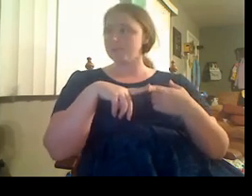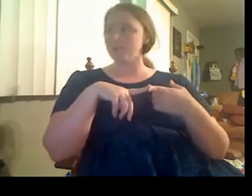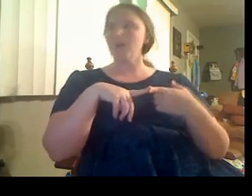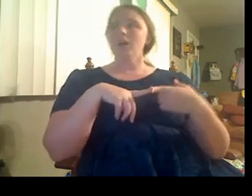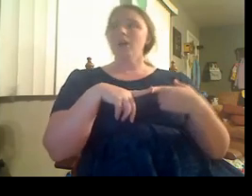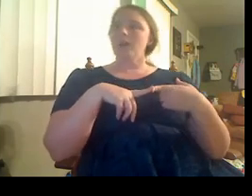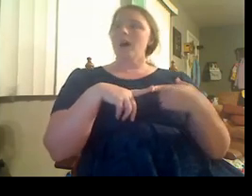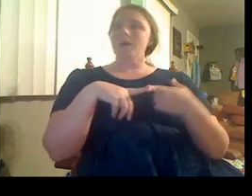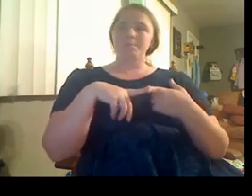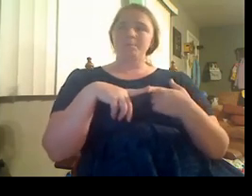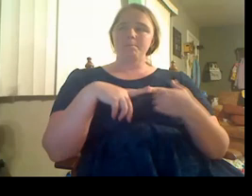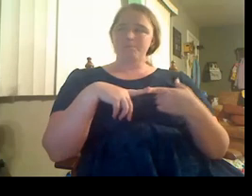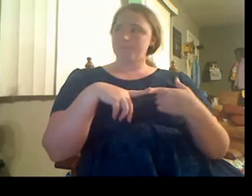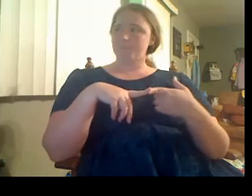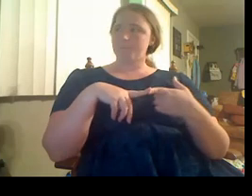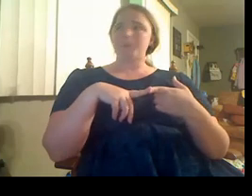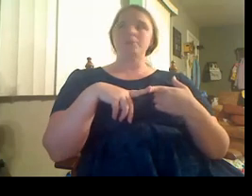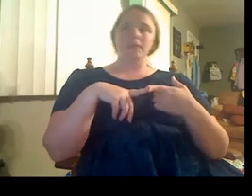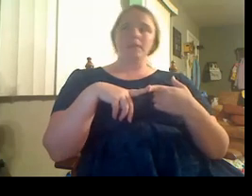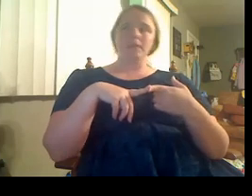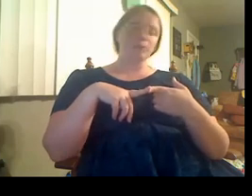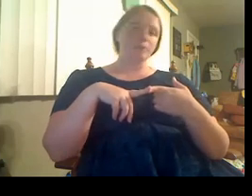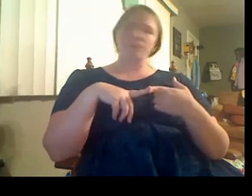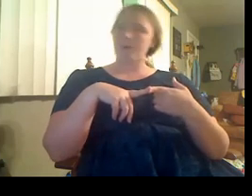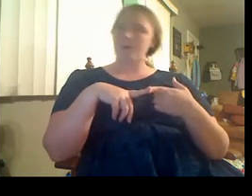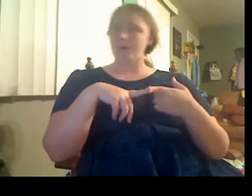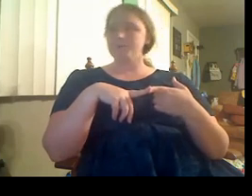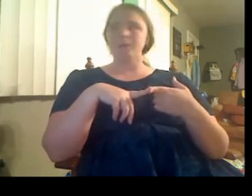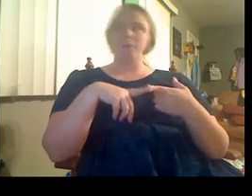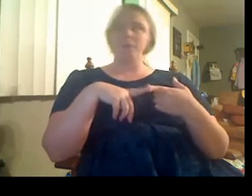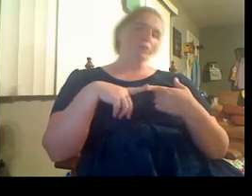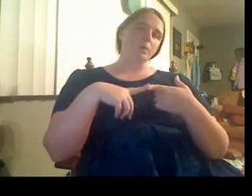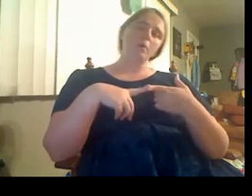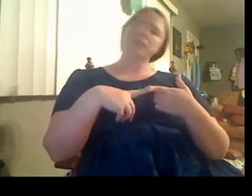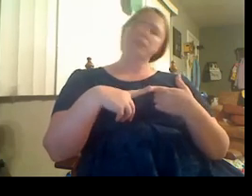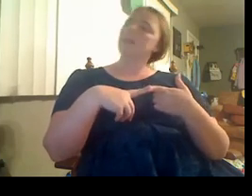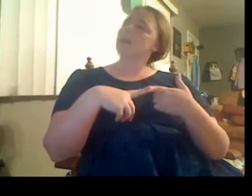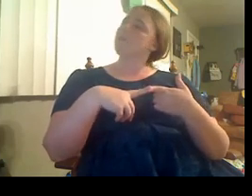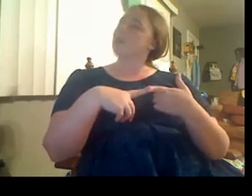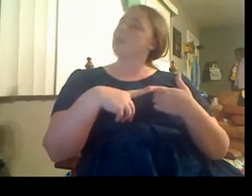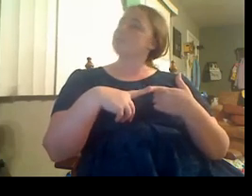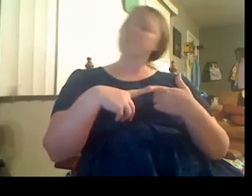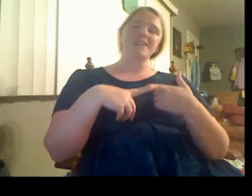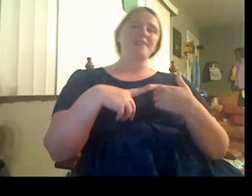to meet and review the program and bring forth the report that allows us to identify